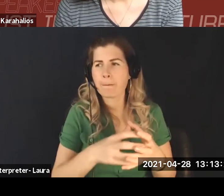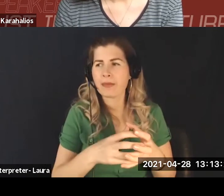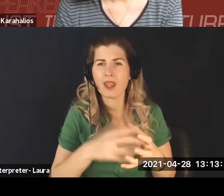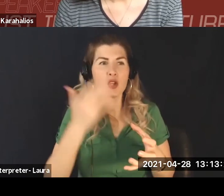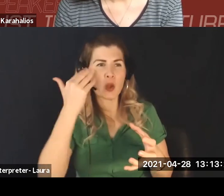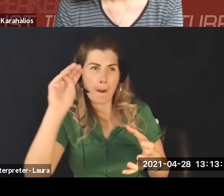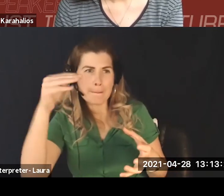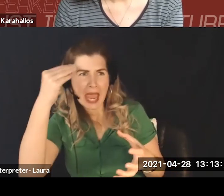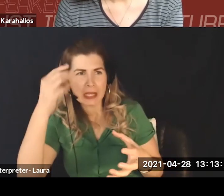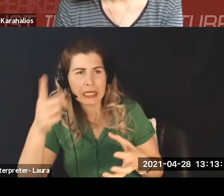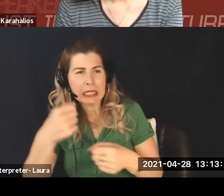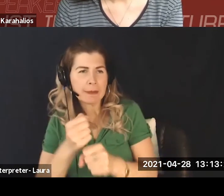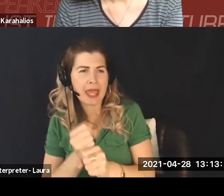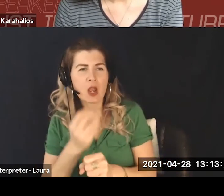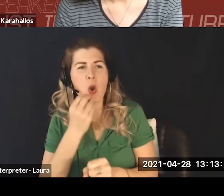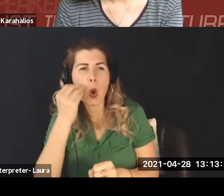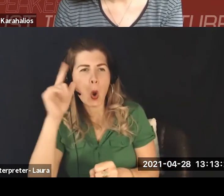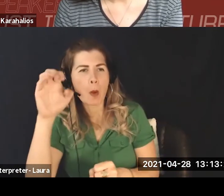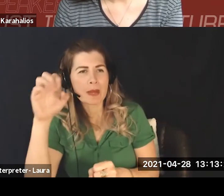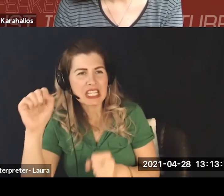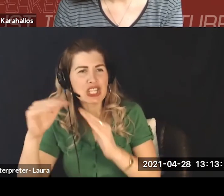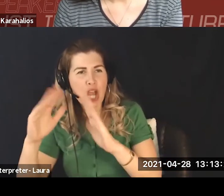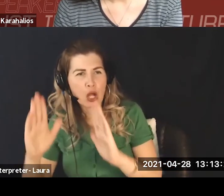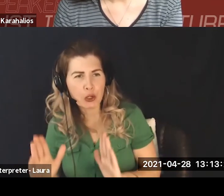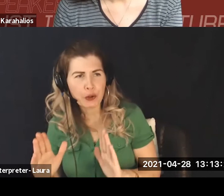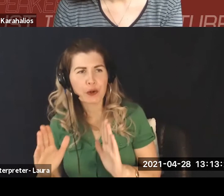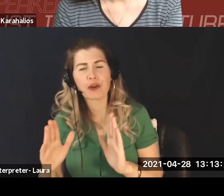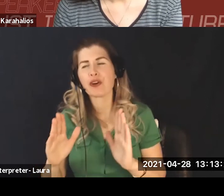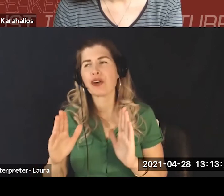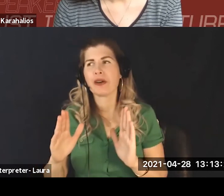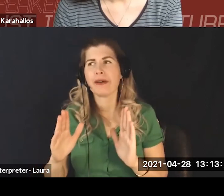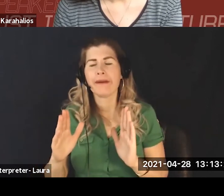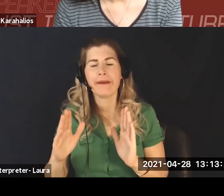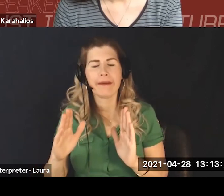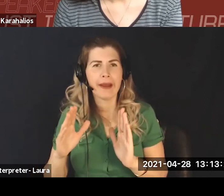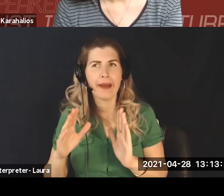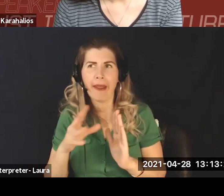And so while you're like, while the mayor was like creating like a homeless shelter in the convention center.